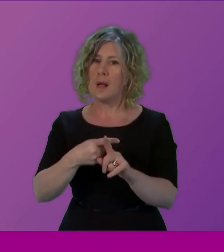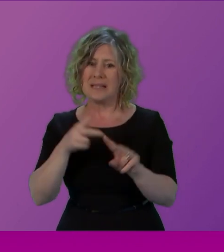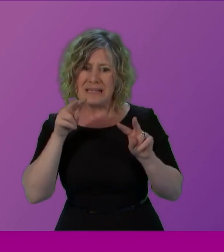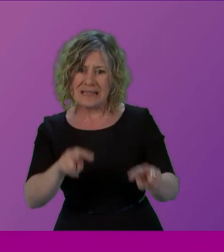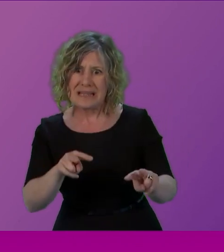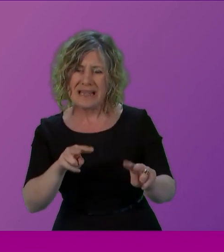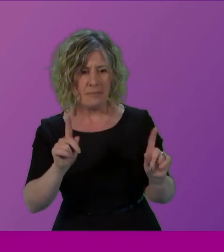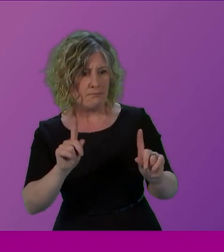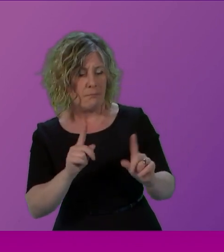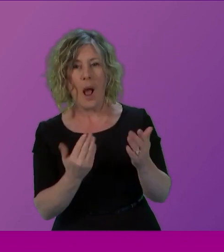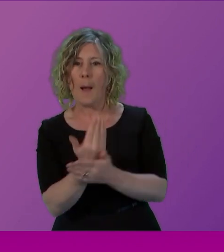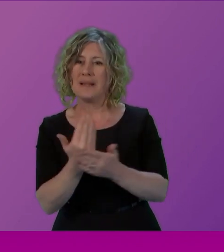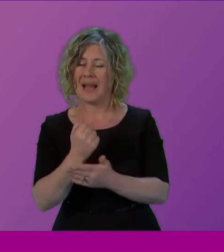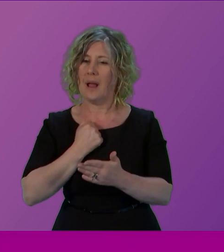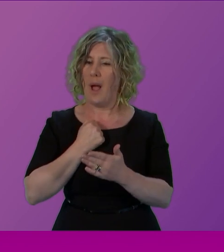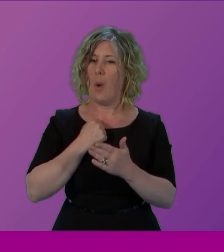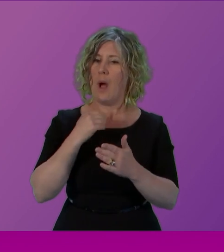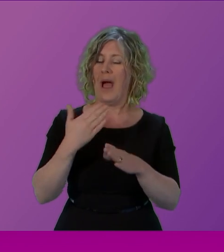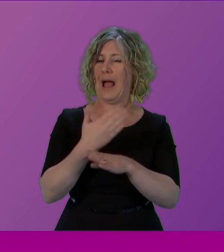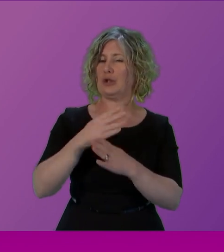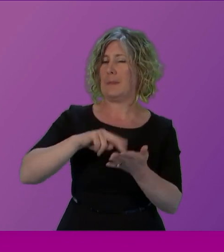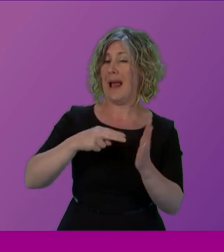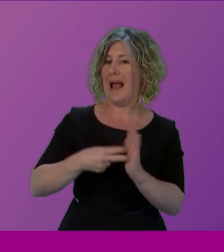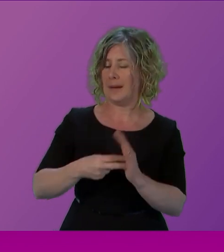our climate change action plan.